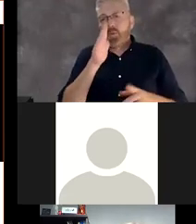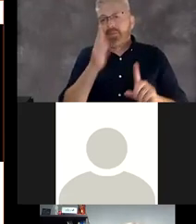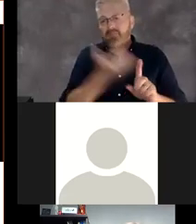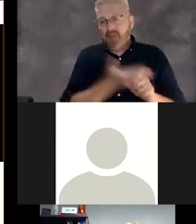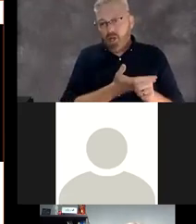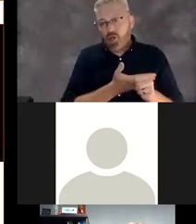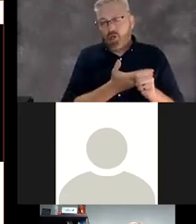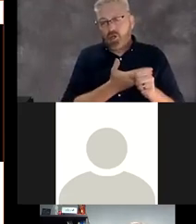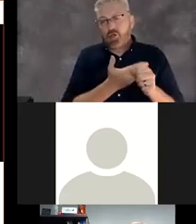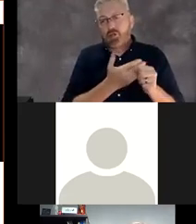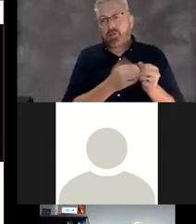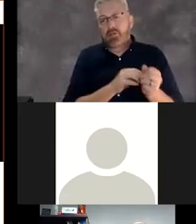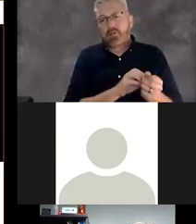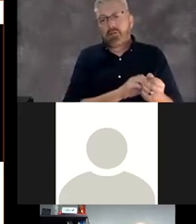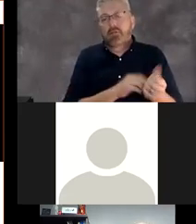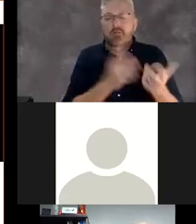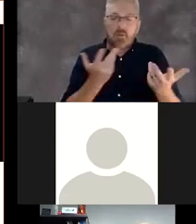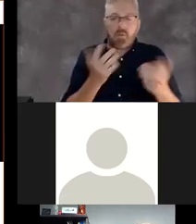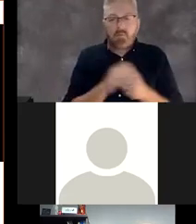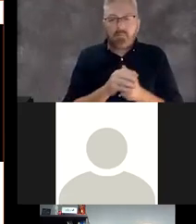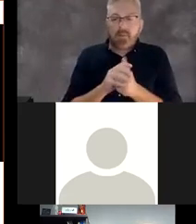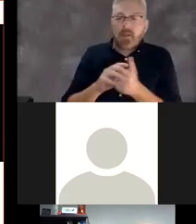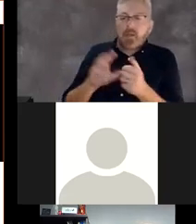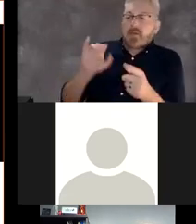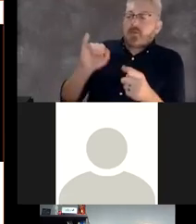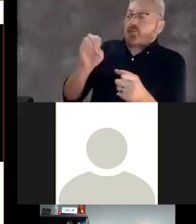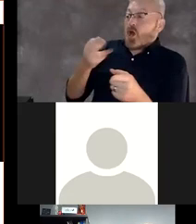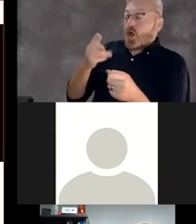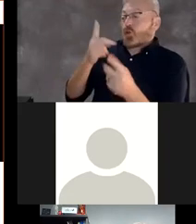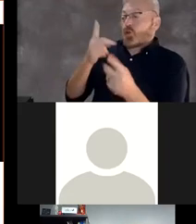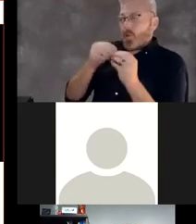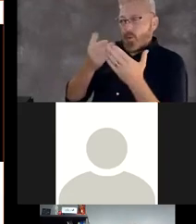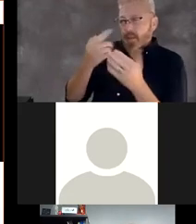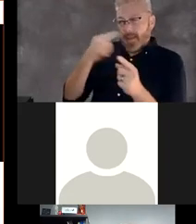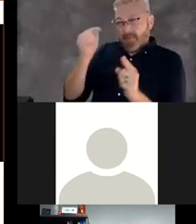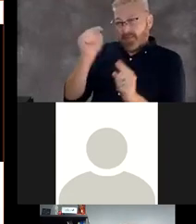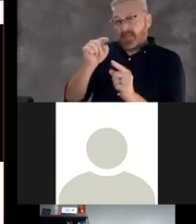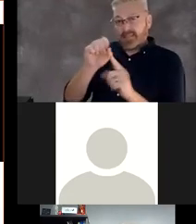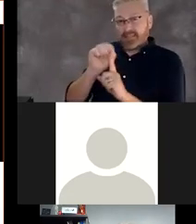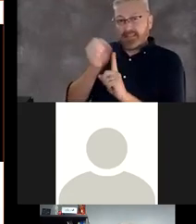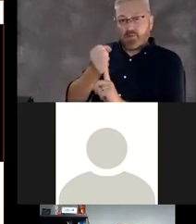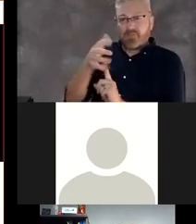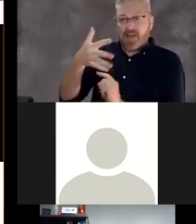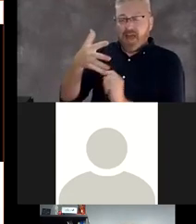Josh: THE OTHER THING I WOULD SAY ON THIS ONE IS, YOU KNOW,